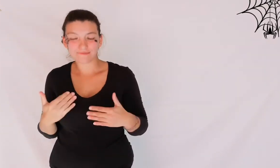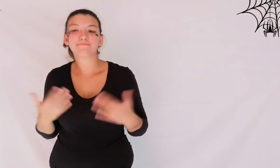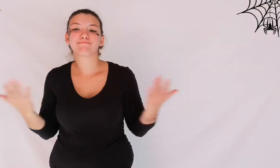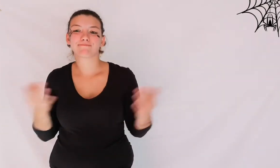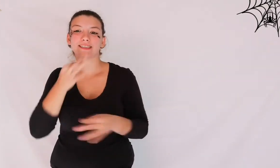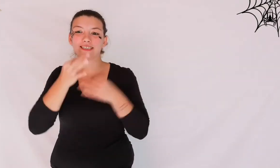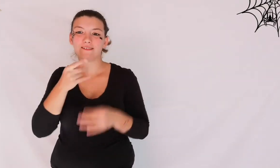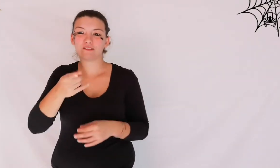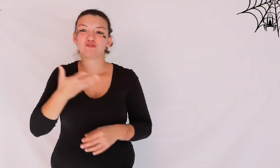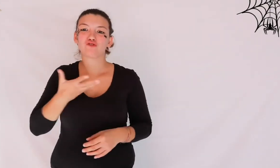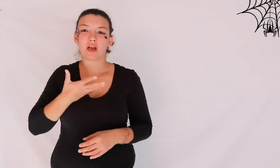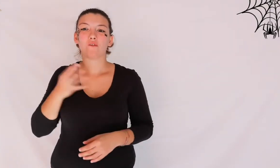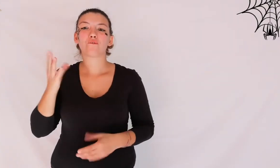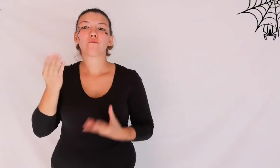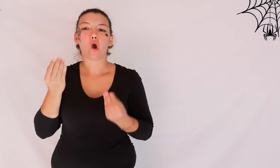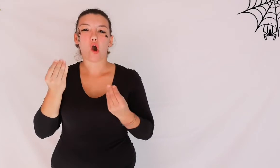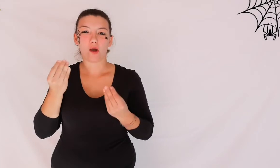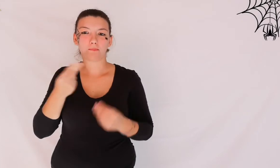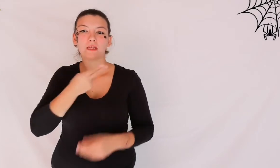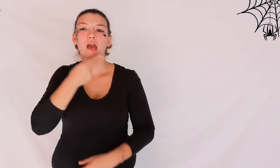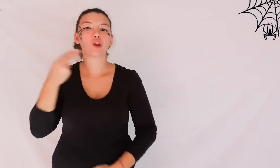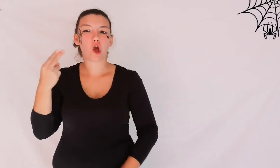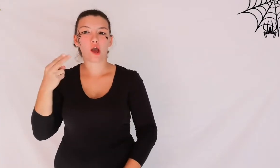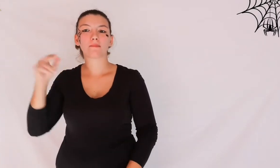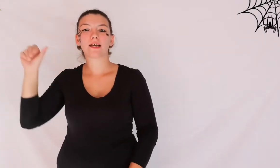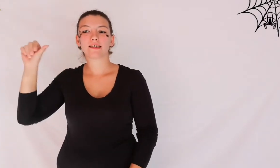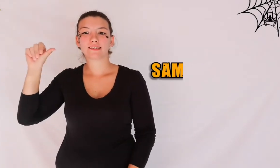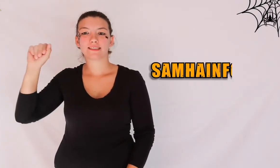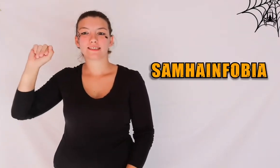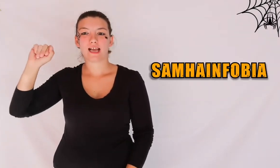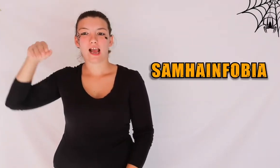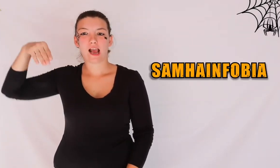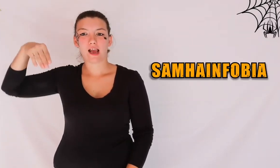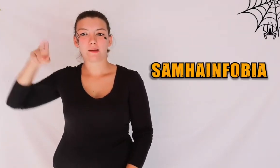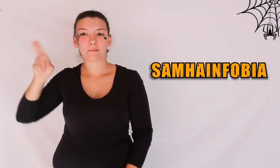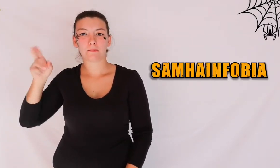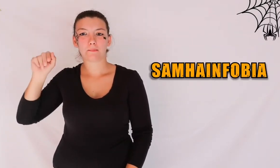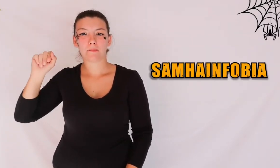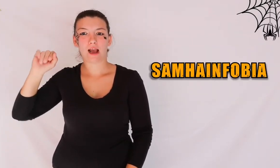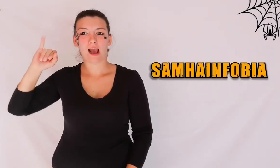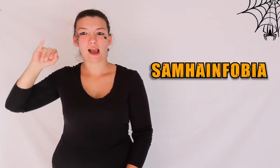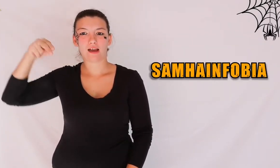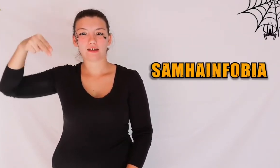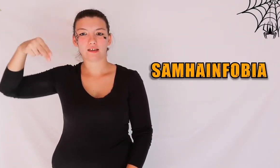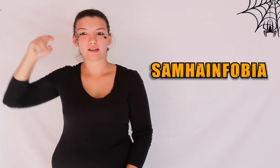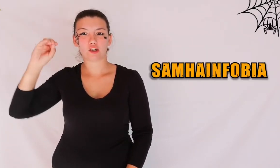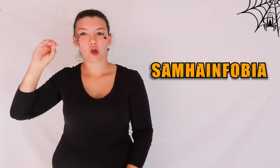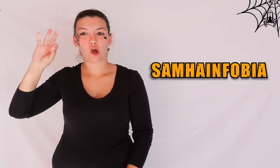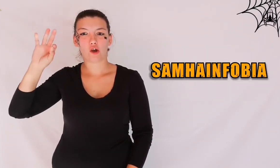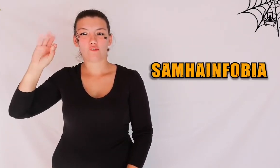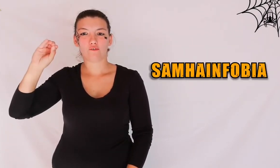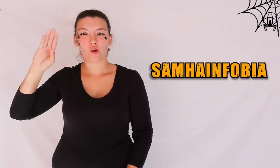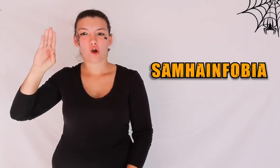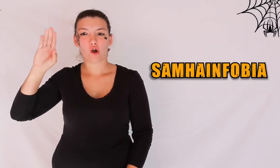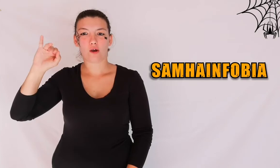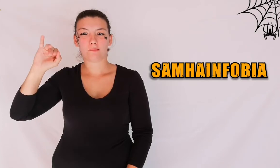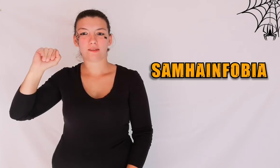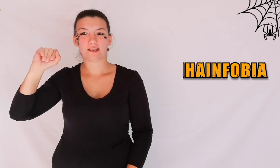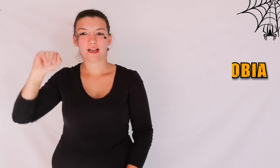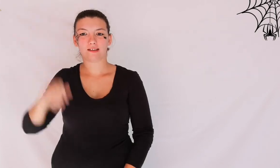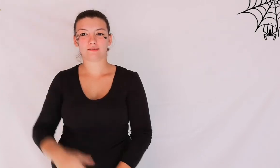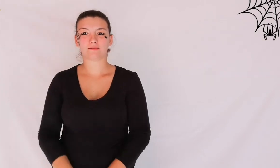It means that it is a phobia called Samhainophobia.